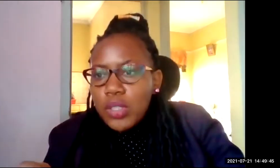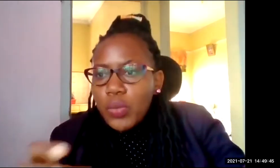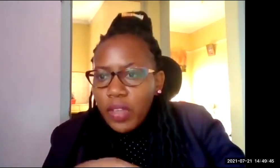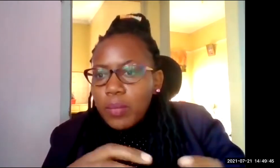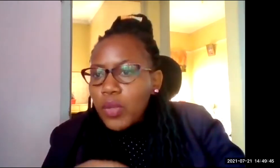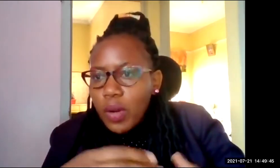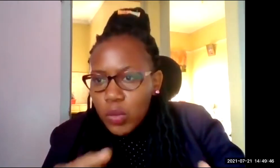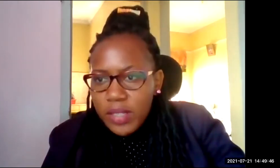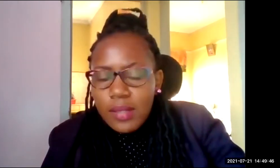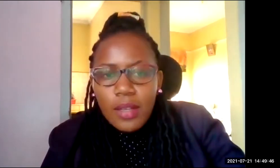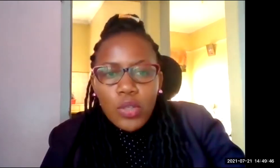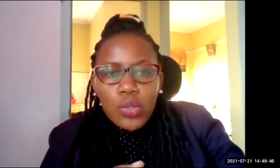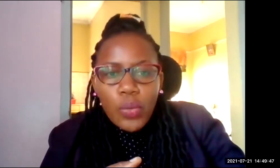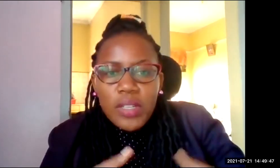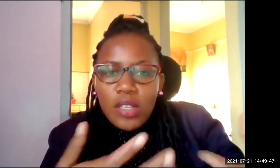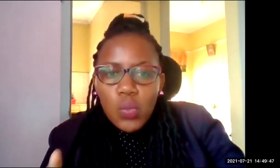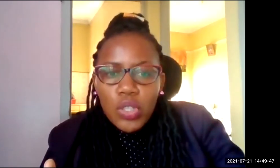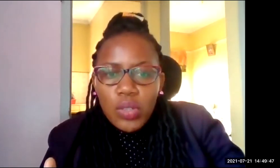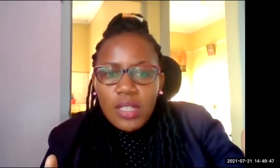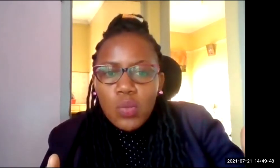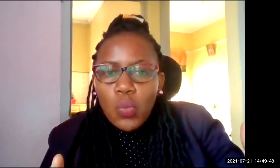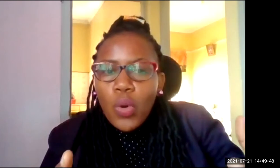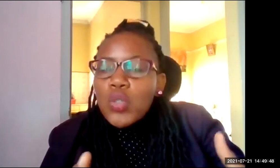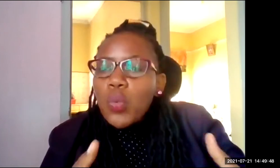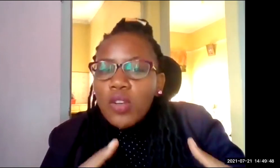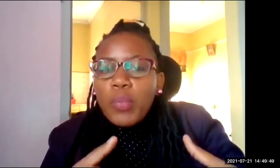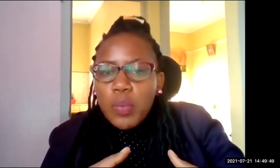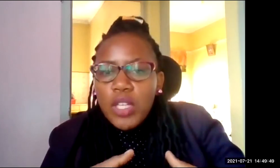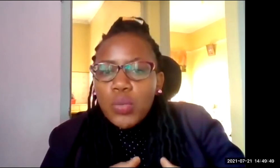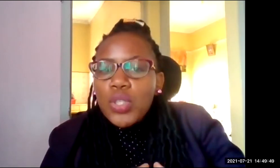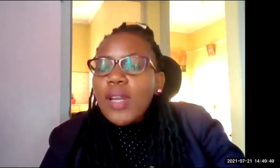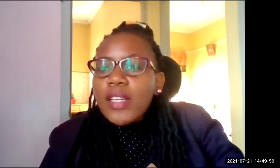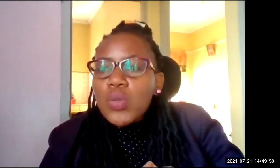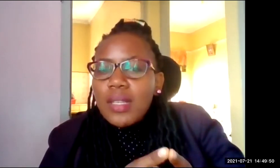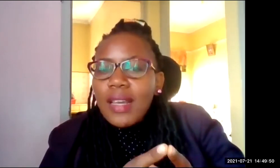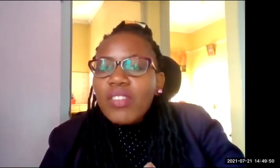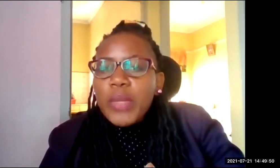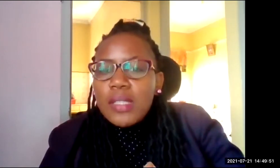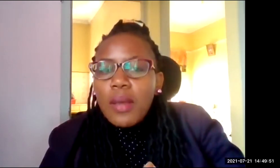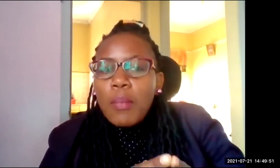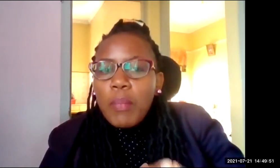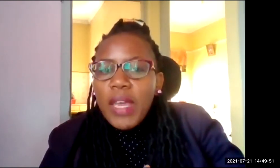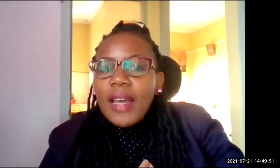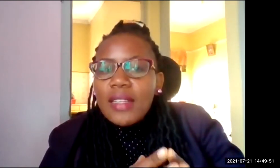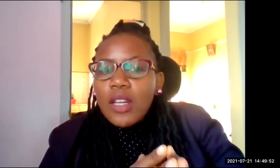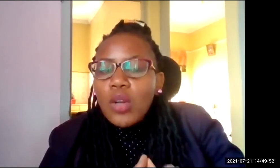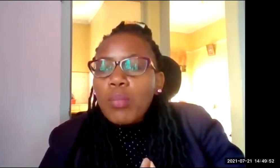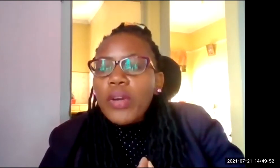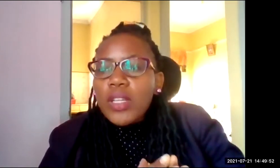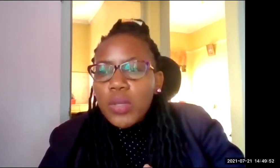models to ensure more girls and boy with disabilities can realize their ability to learn?